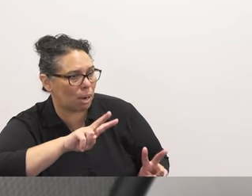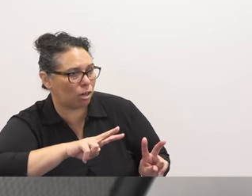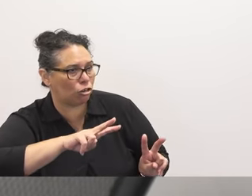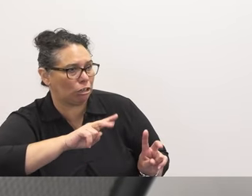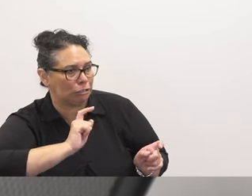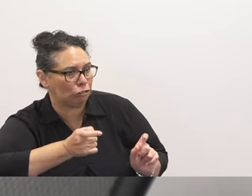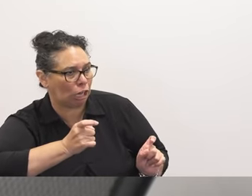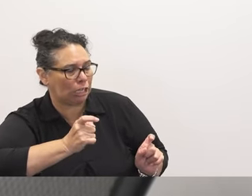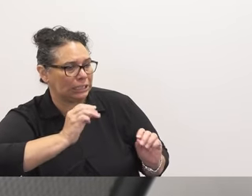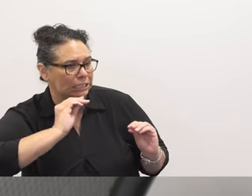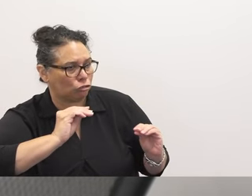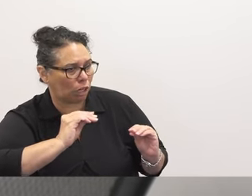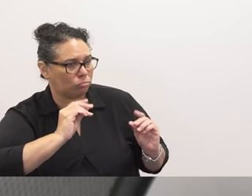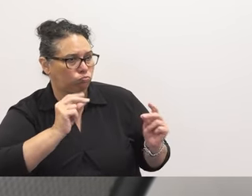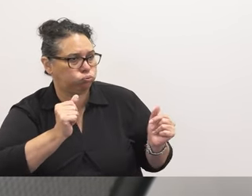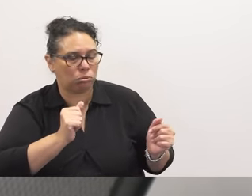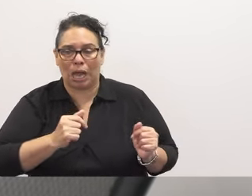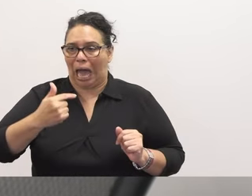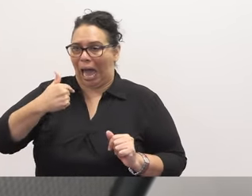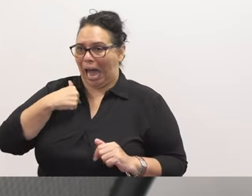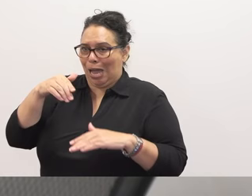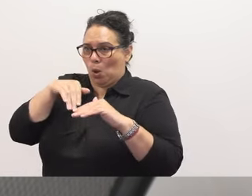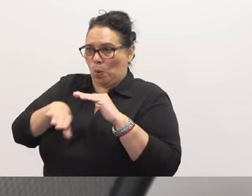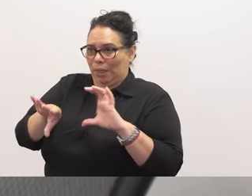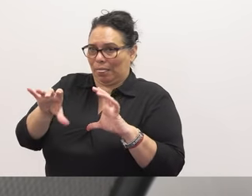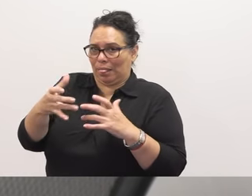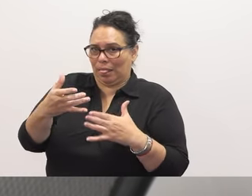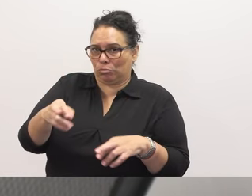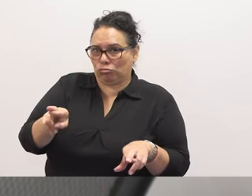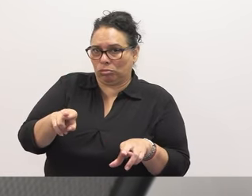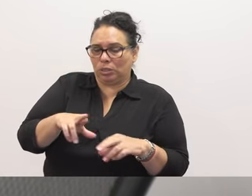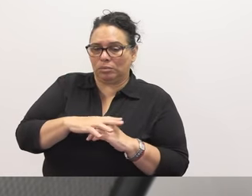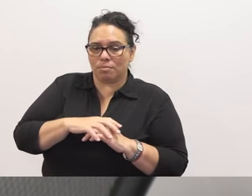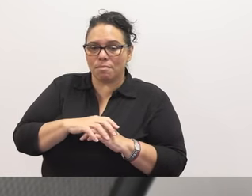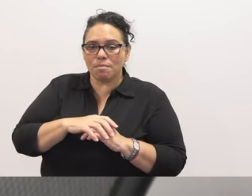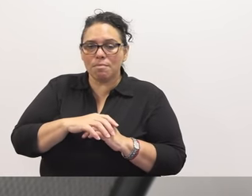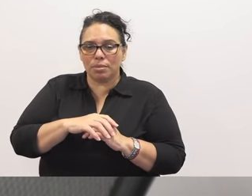But when I go into a classroom and it has shifted now,